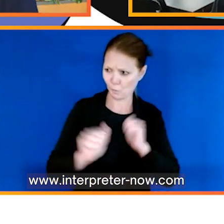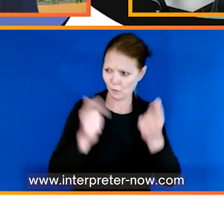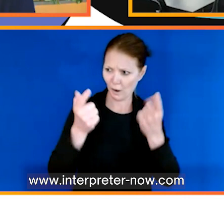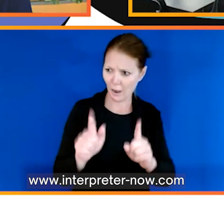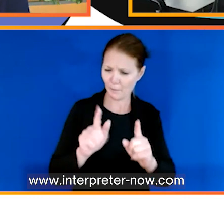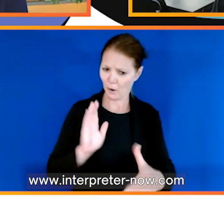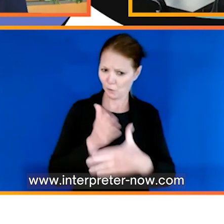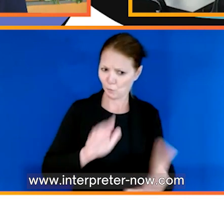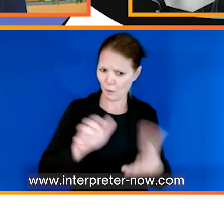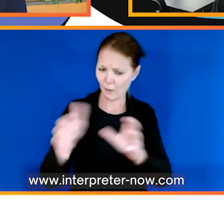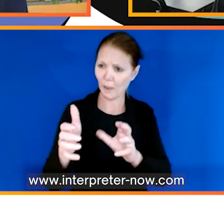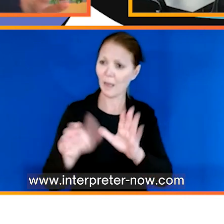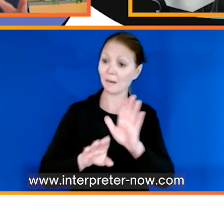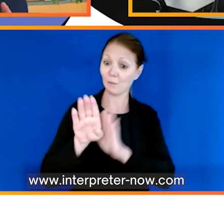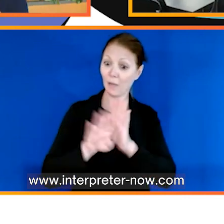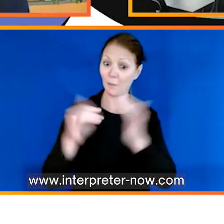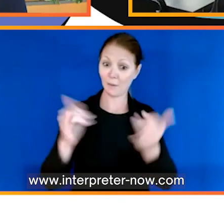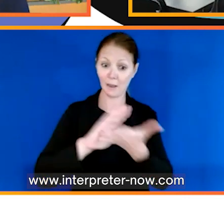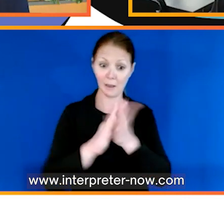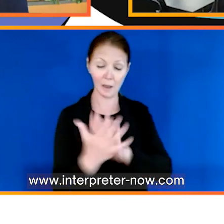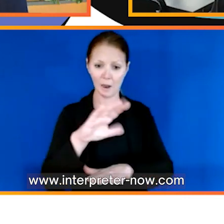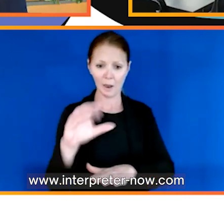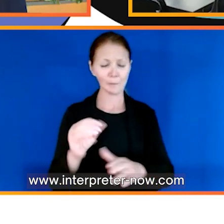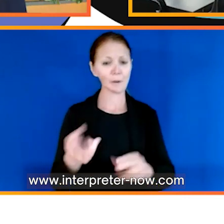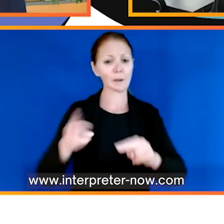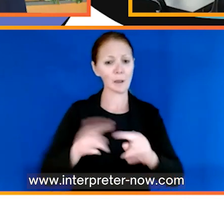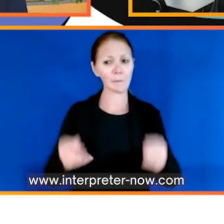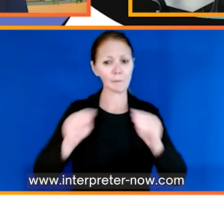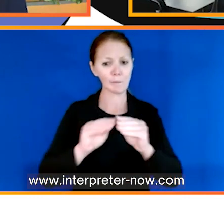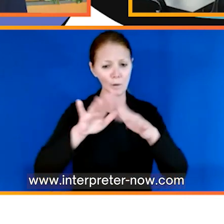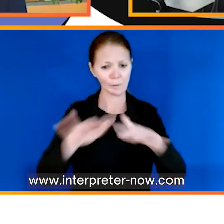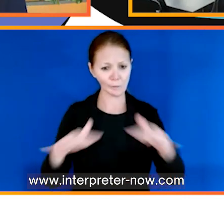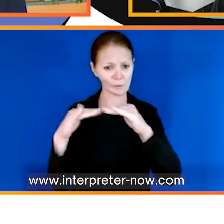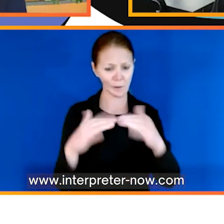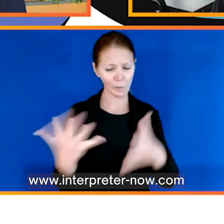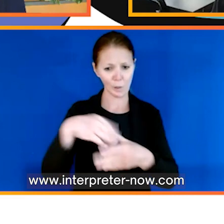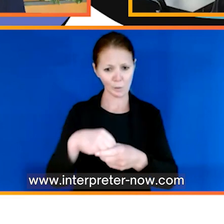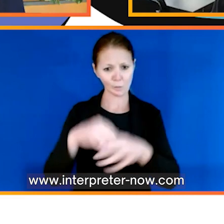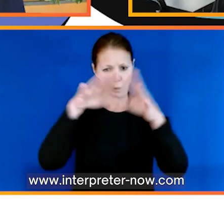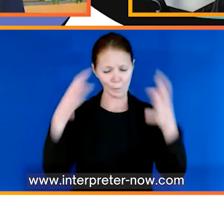are more diverse, equitable, and inclusive overall. So working at that leadership level, I think, is really important.